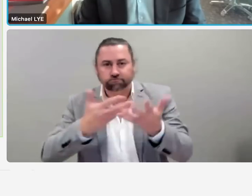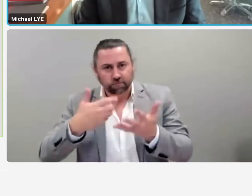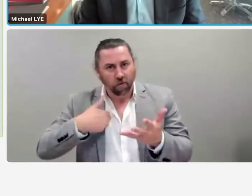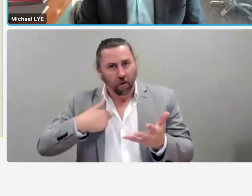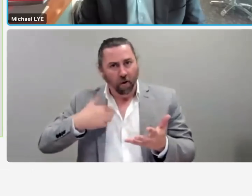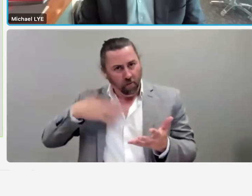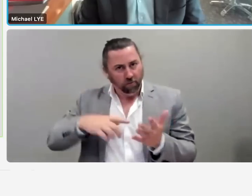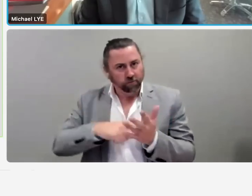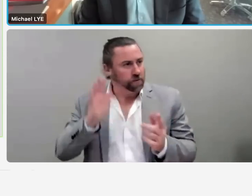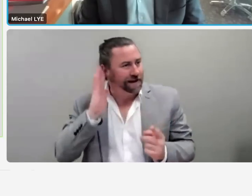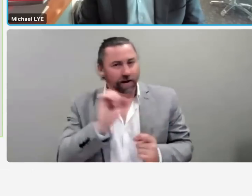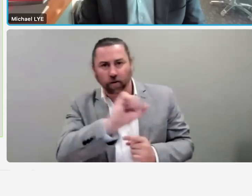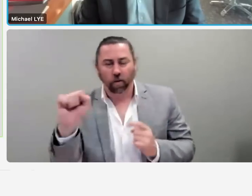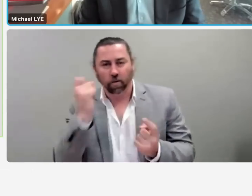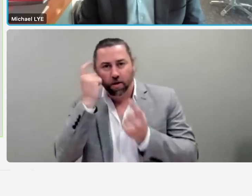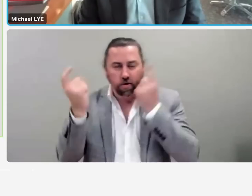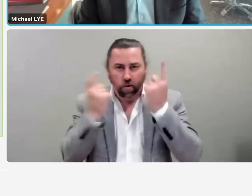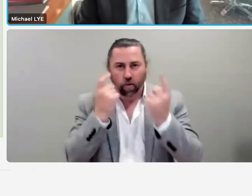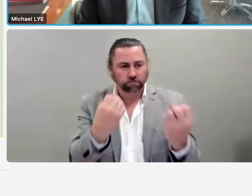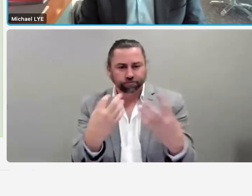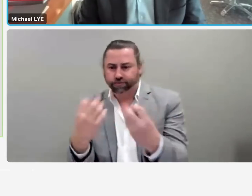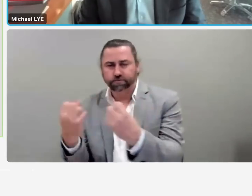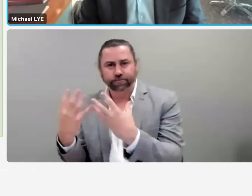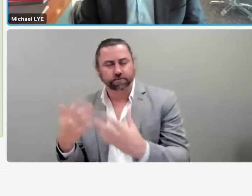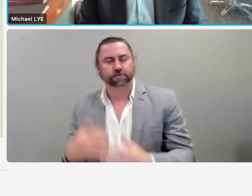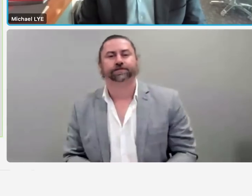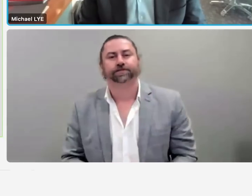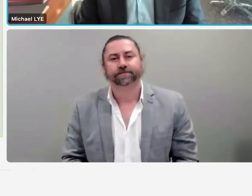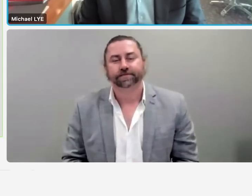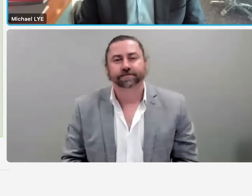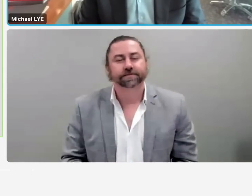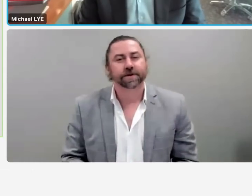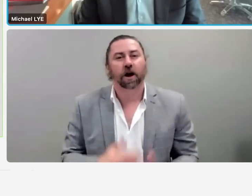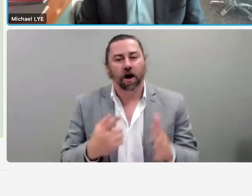provide those channels for you to participate. The Ageing and Aged Care Engagement Hub provides all